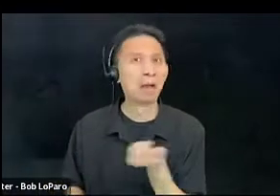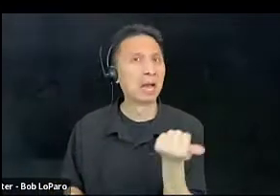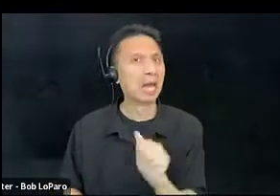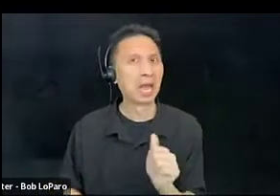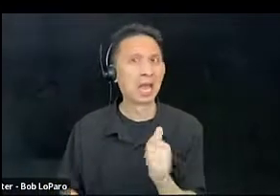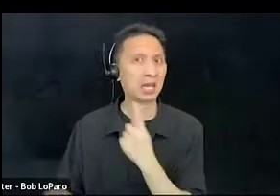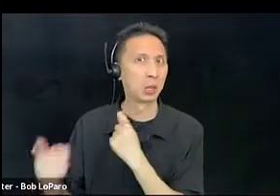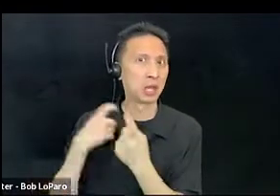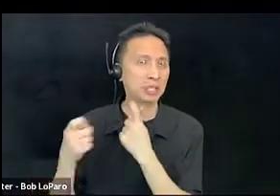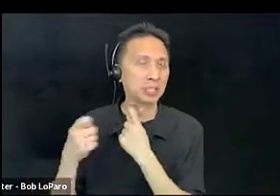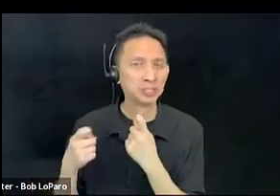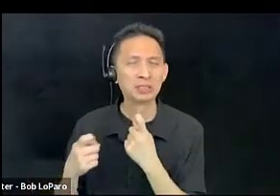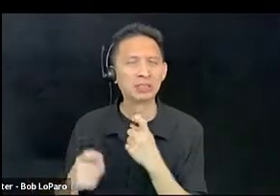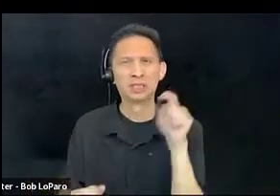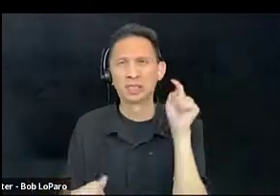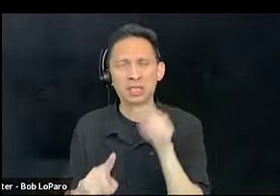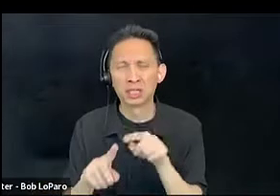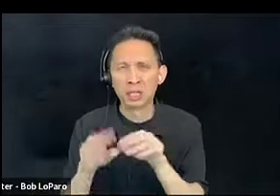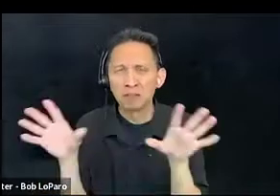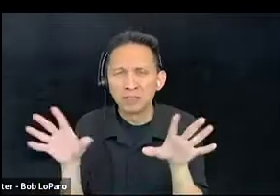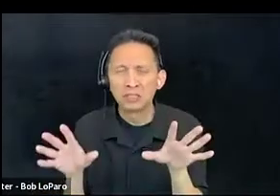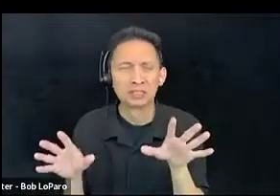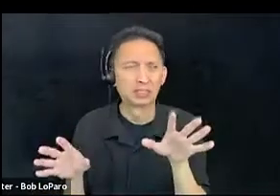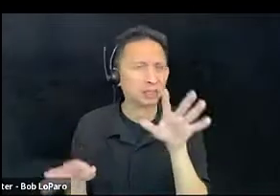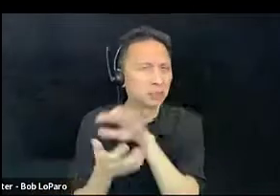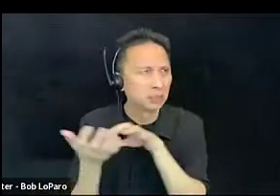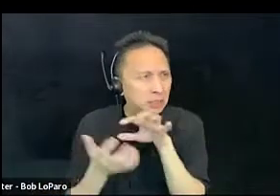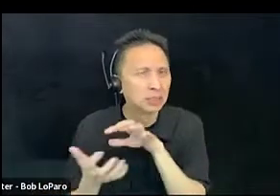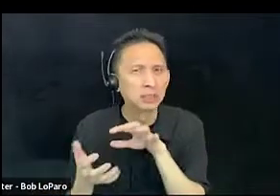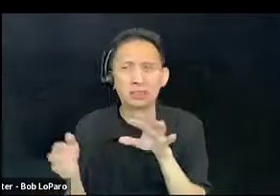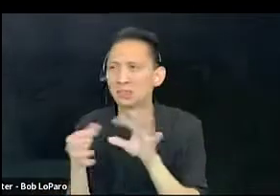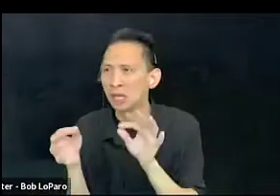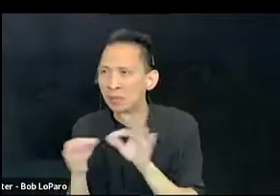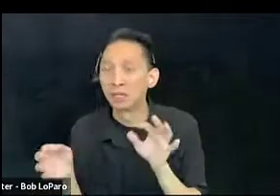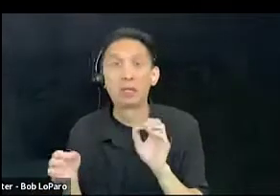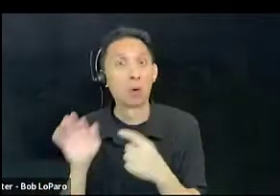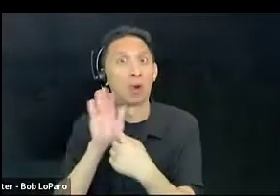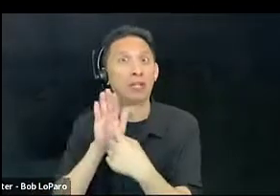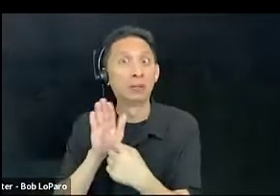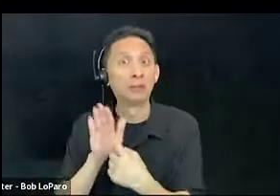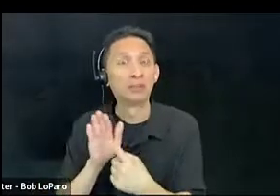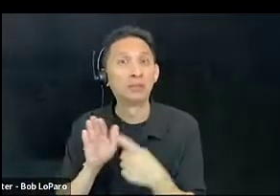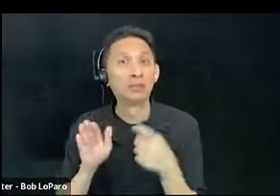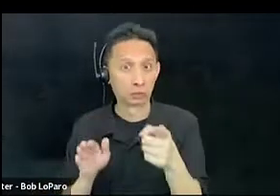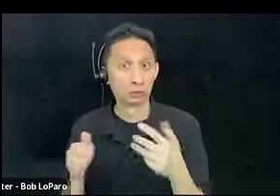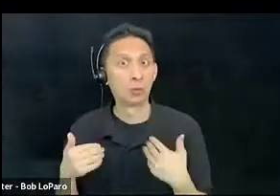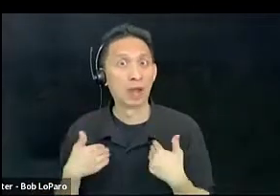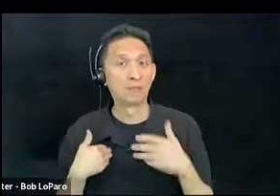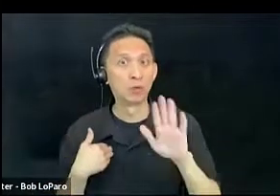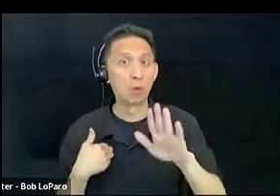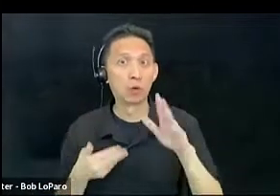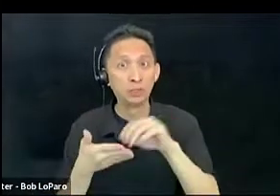points for clarification, comments. Even if you have like examples of something with your own student or child,